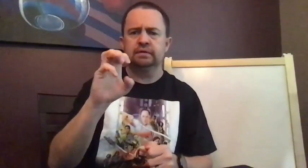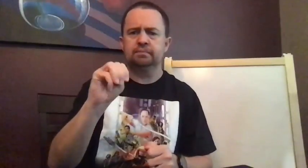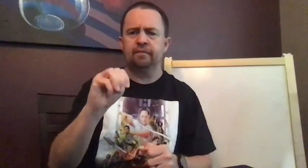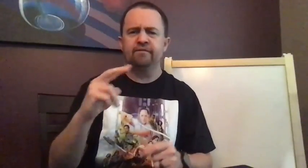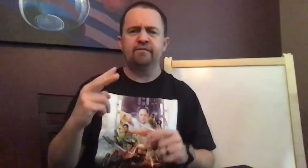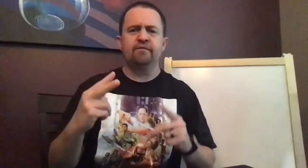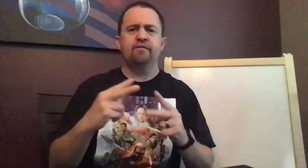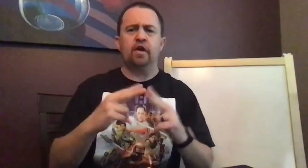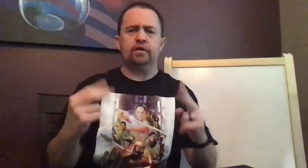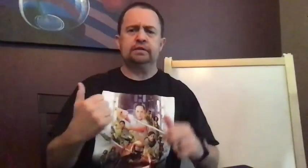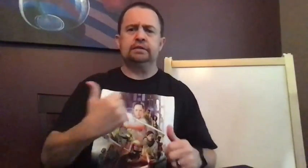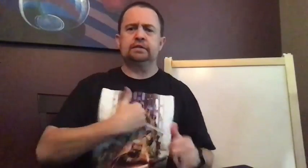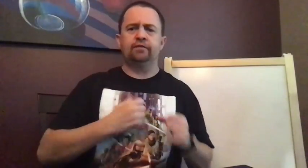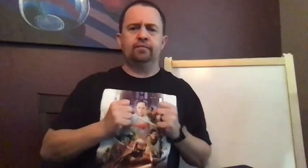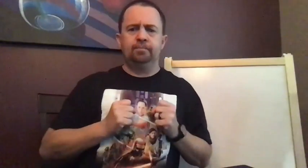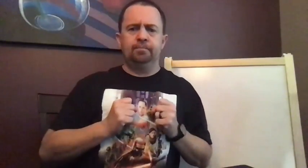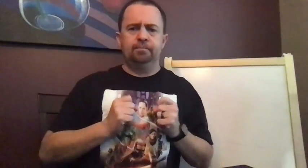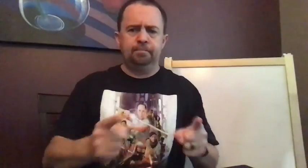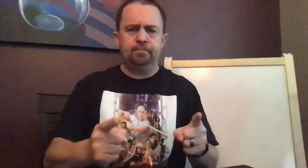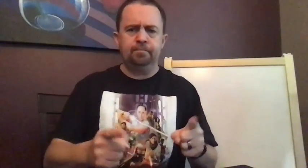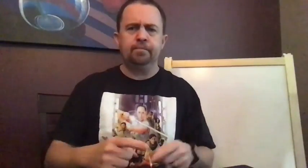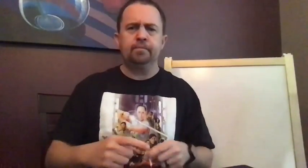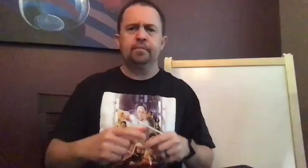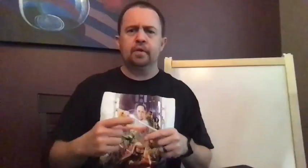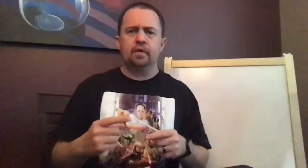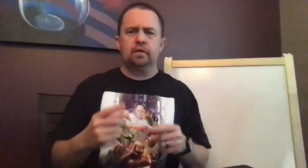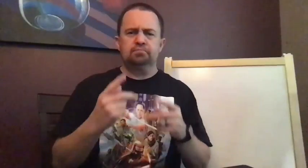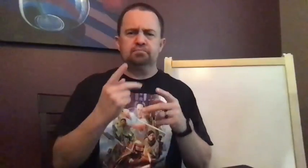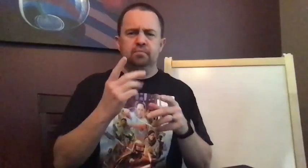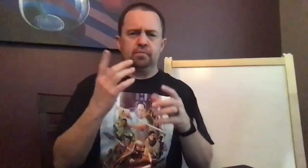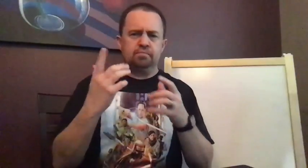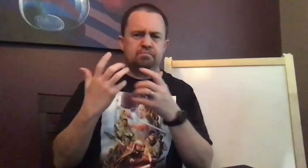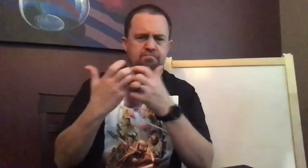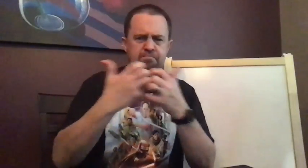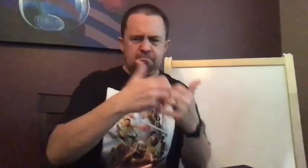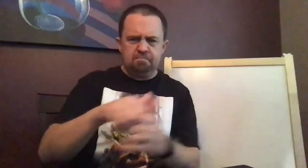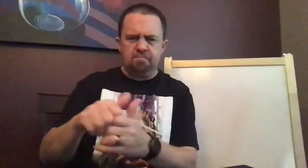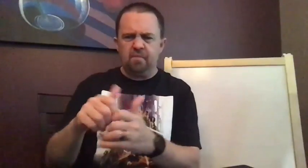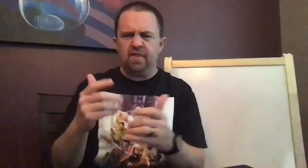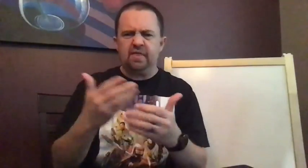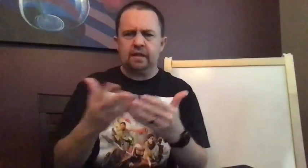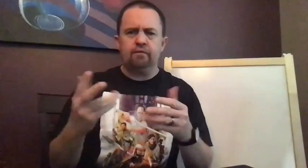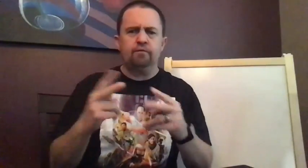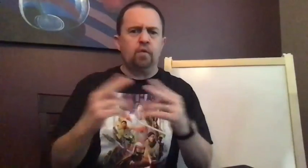engaged with stem concepts. They were a self initiator, arranging